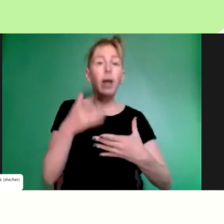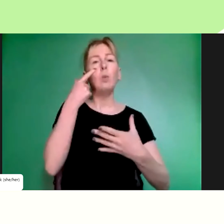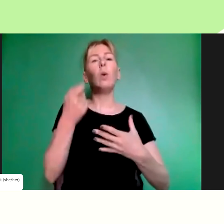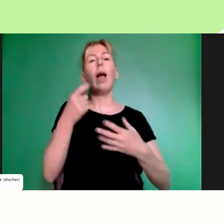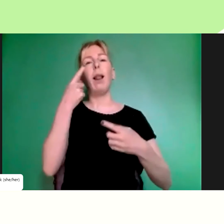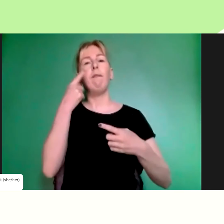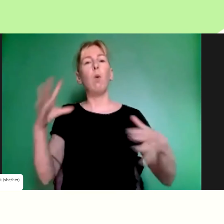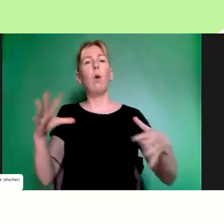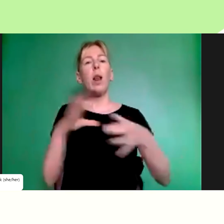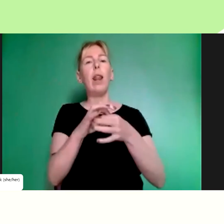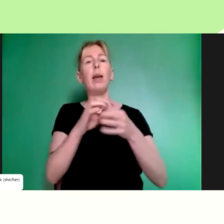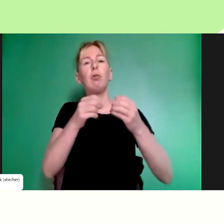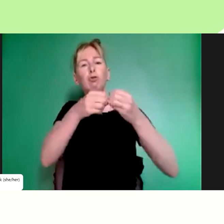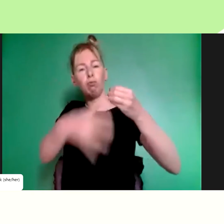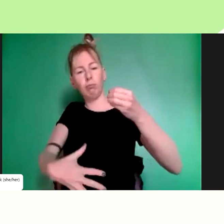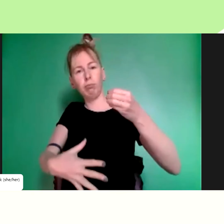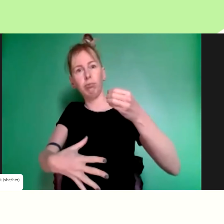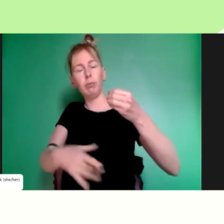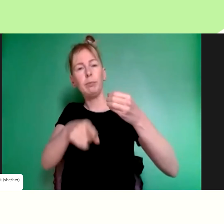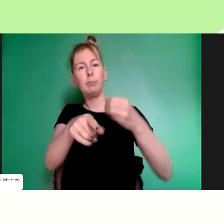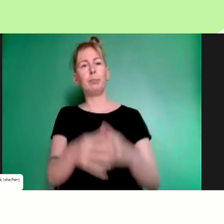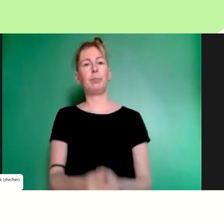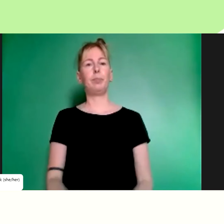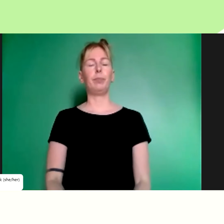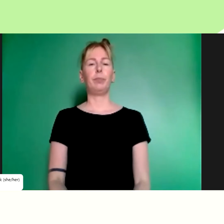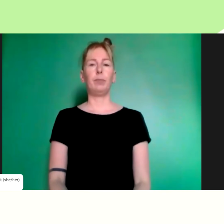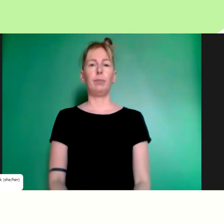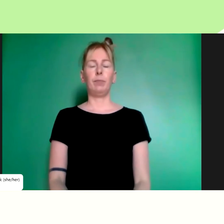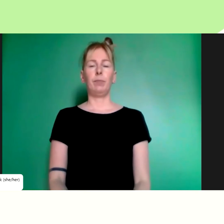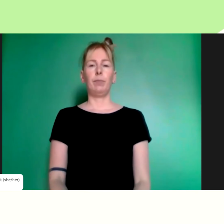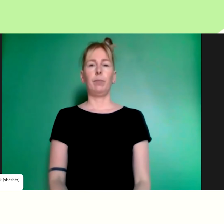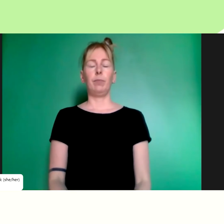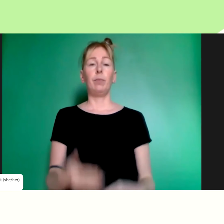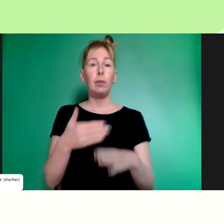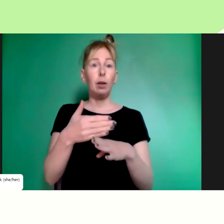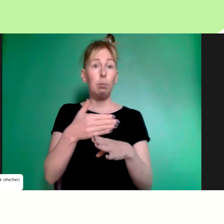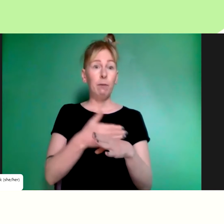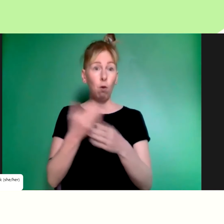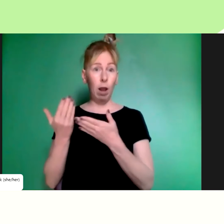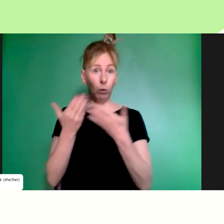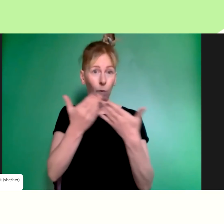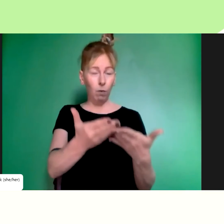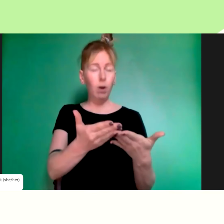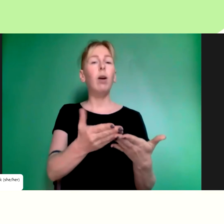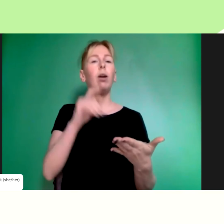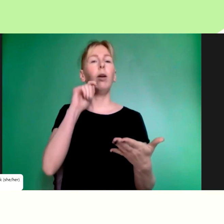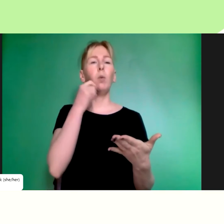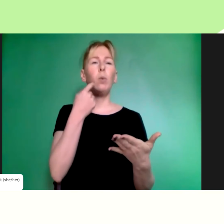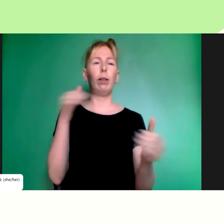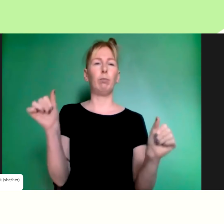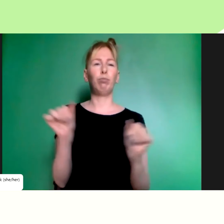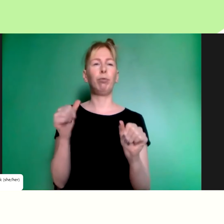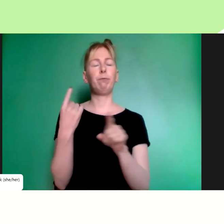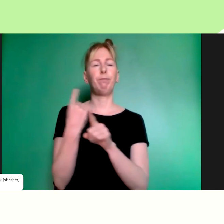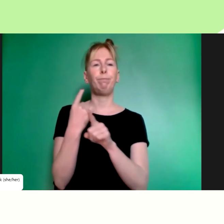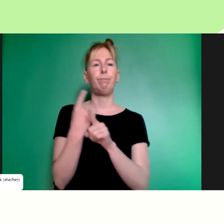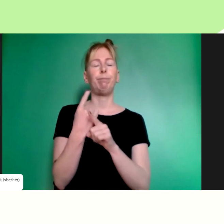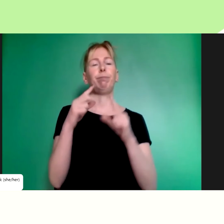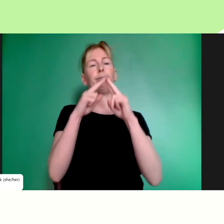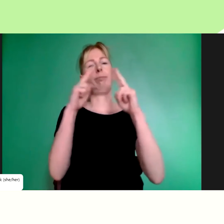Before handing over to the speakers, I just want to mention some briefing, virtual housekeeping.